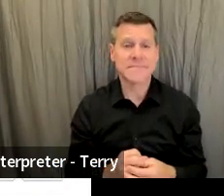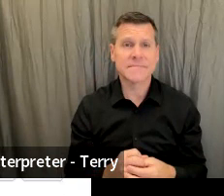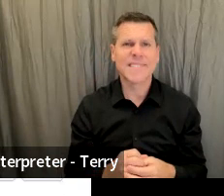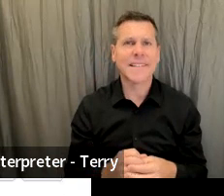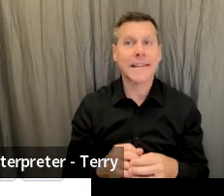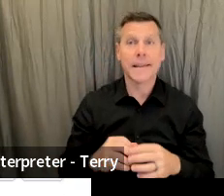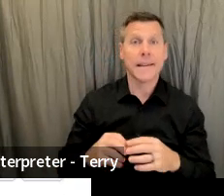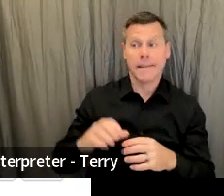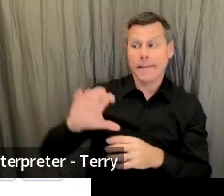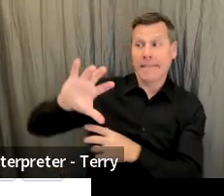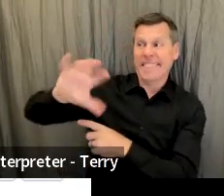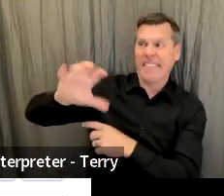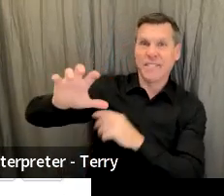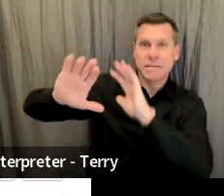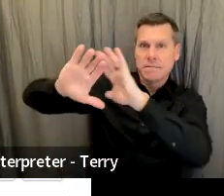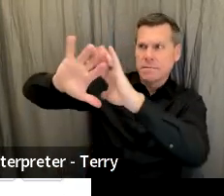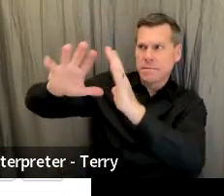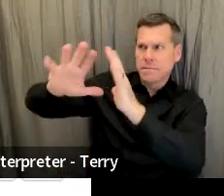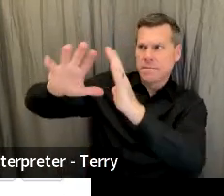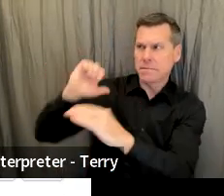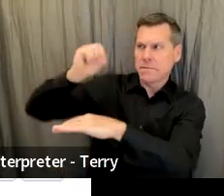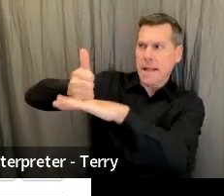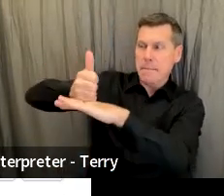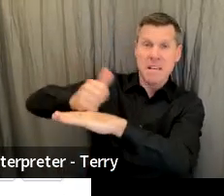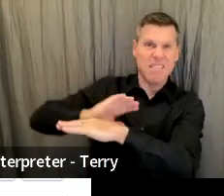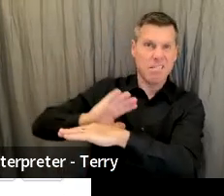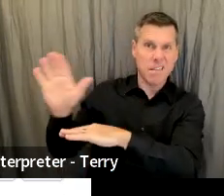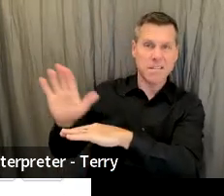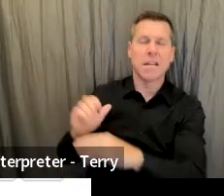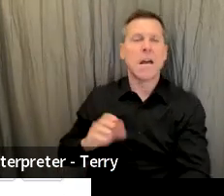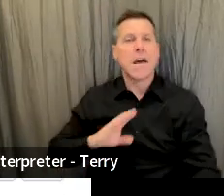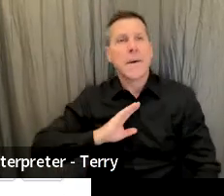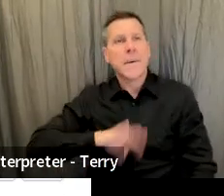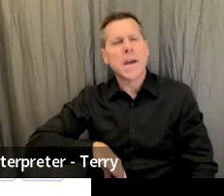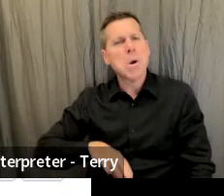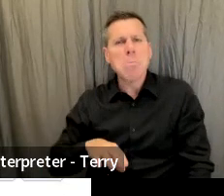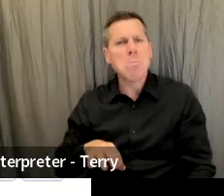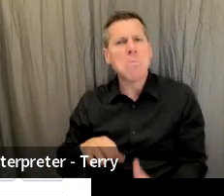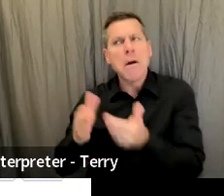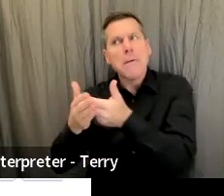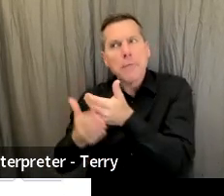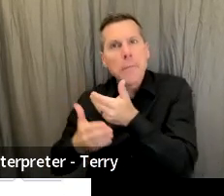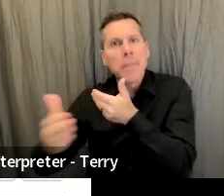but it's about some ways to consider how you interact with students in some